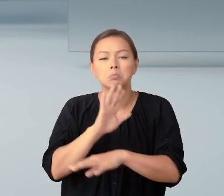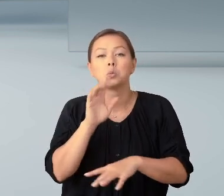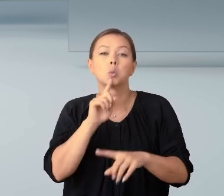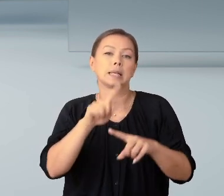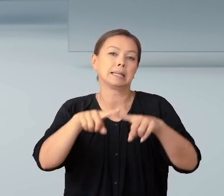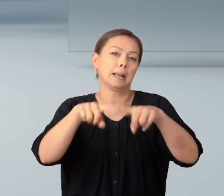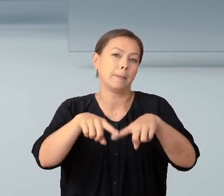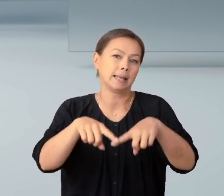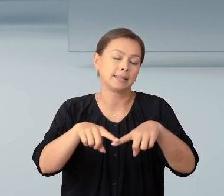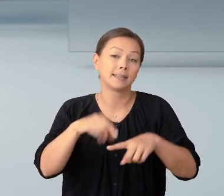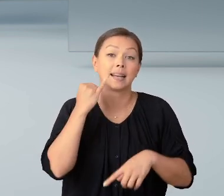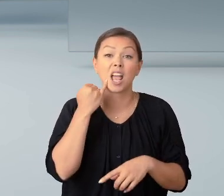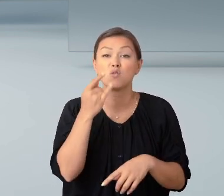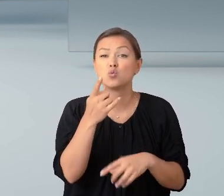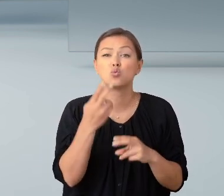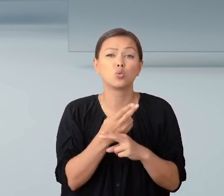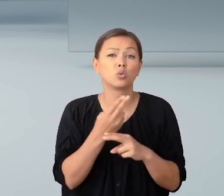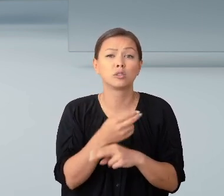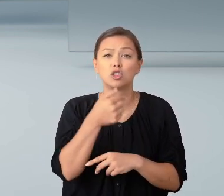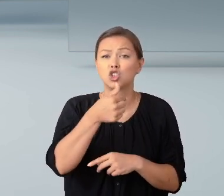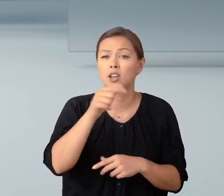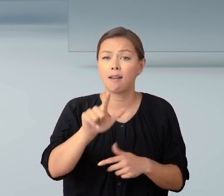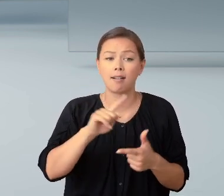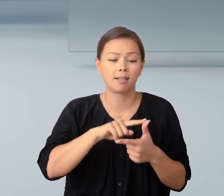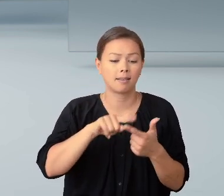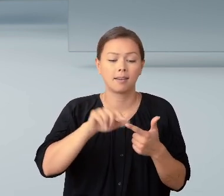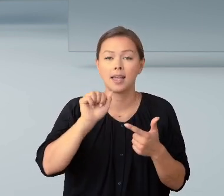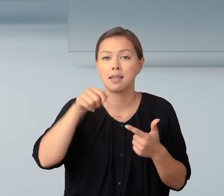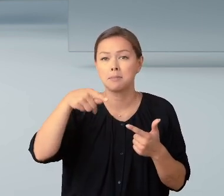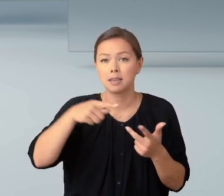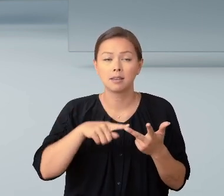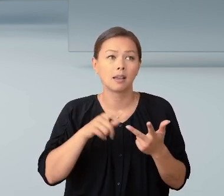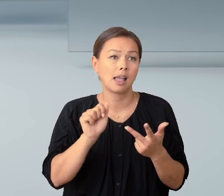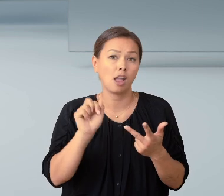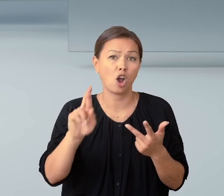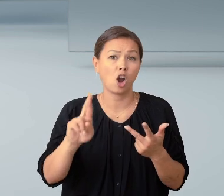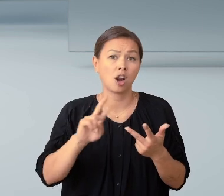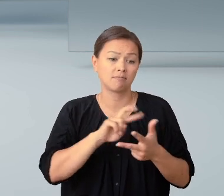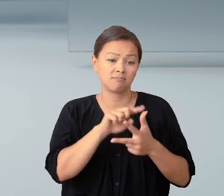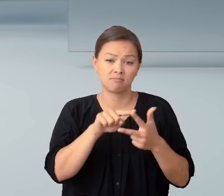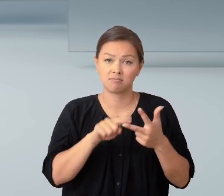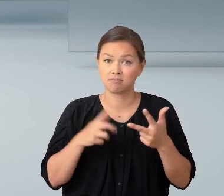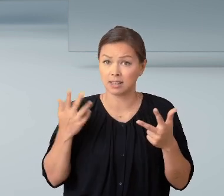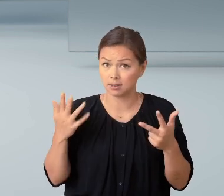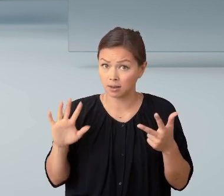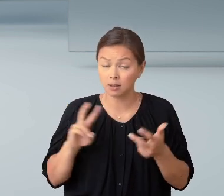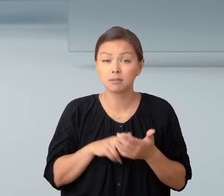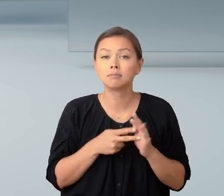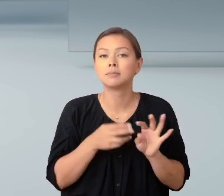using GL and AP and AR, it's simplistic. So again, you're not taking a